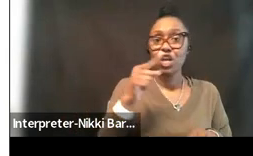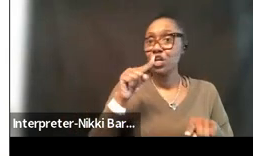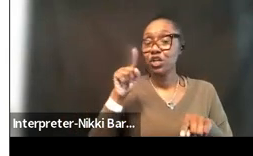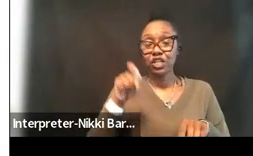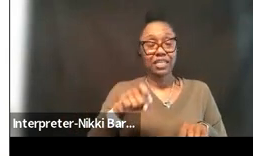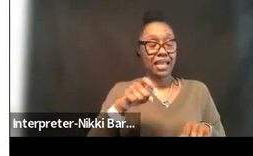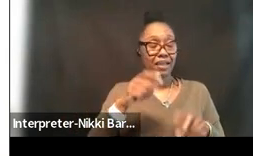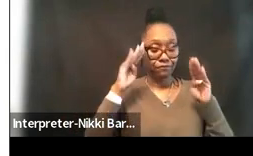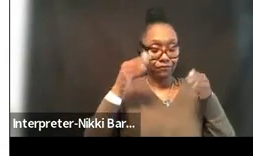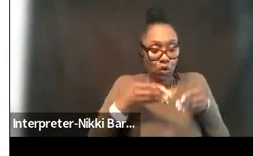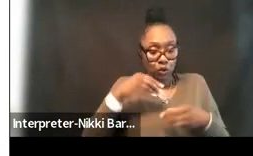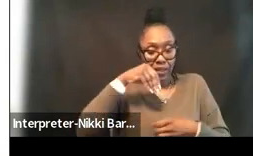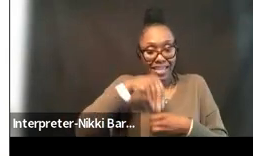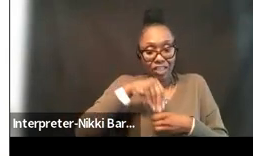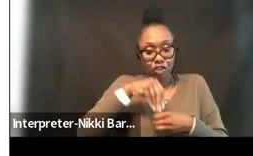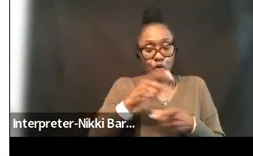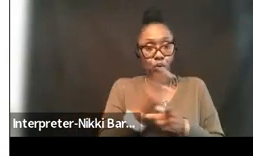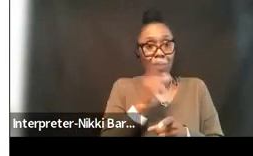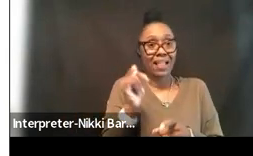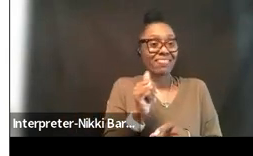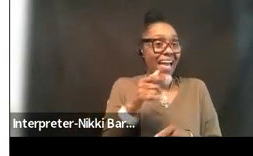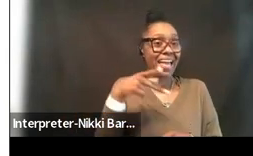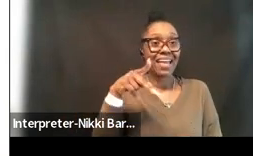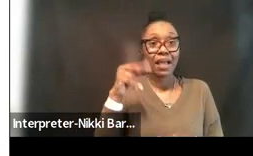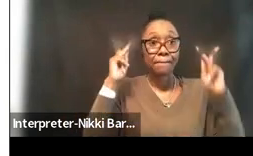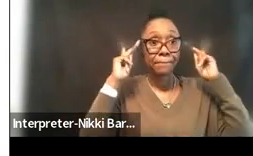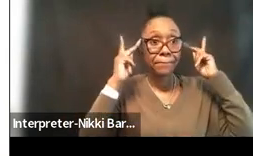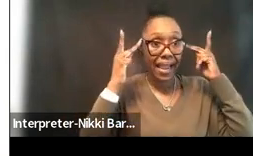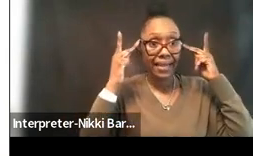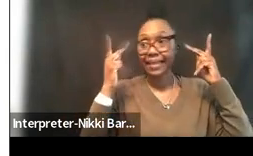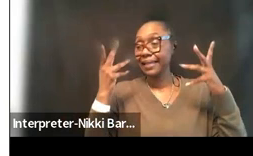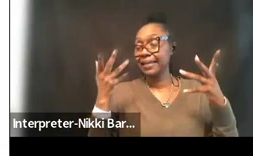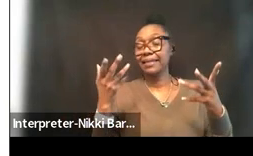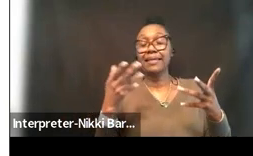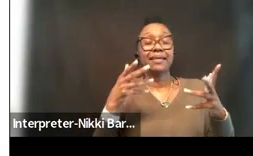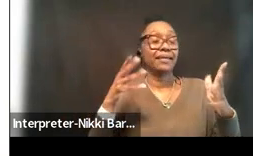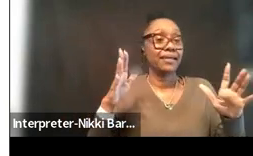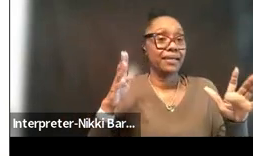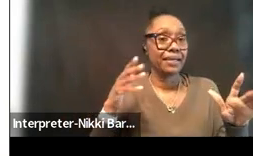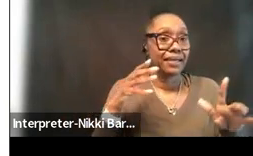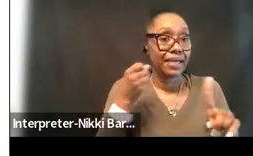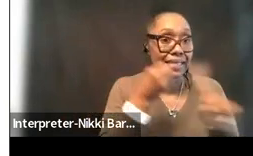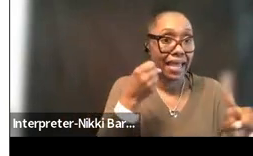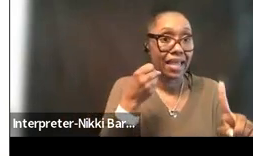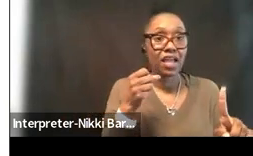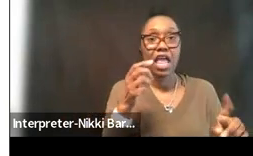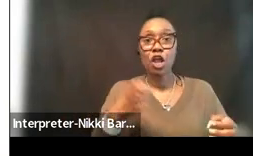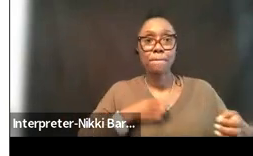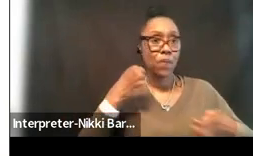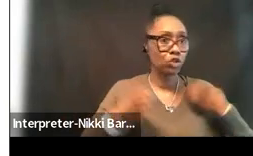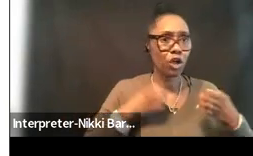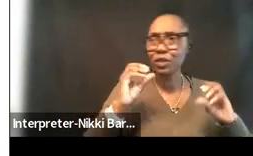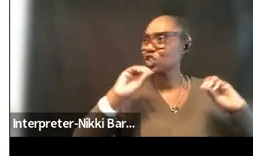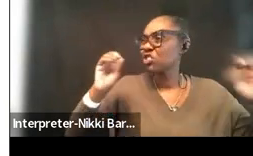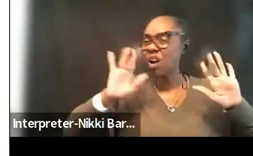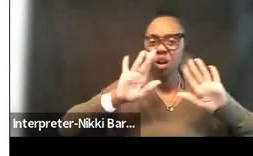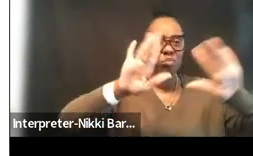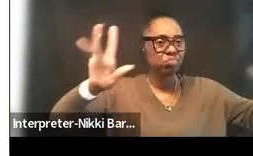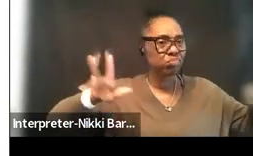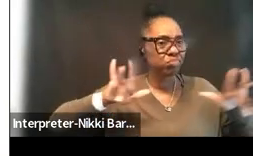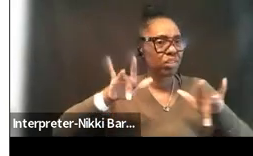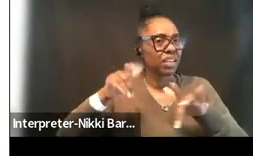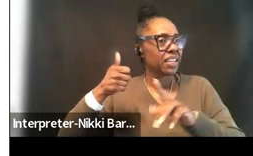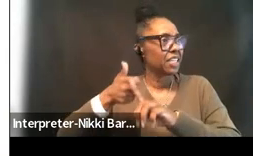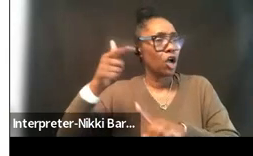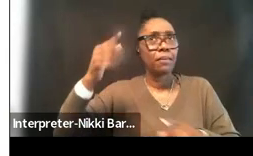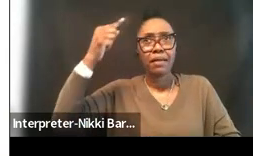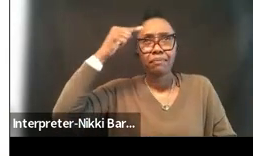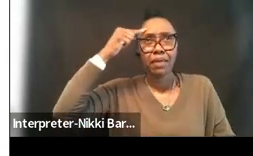So that's how these things like panic attacks or crisis states or emotional activation happen when there's no physical danger, yet you might have an intrusive thought or a flashback.